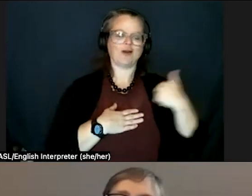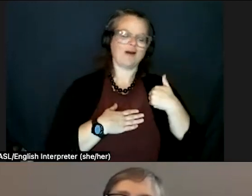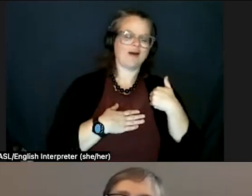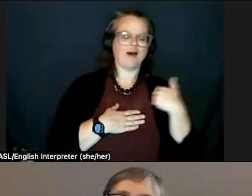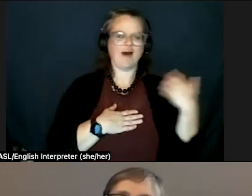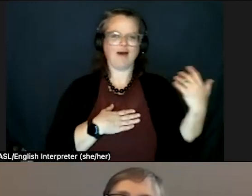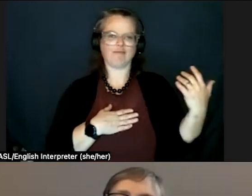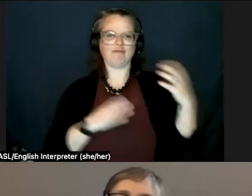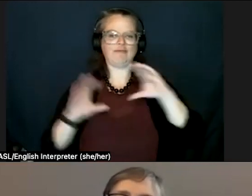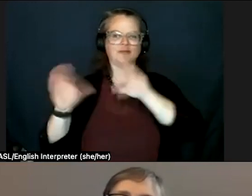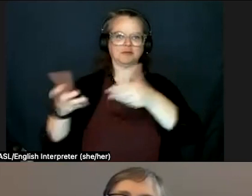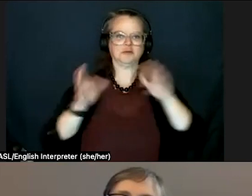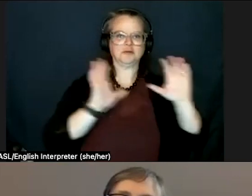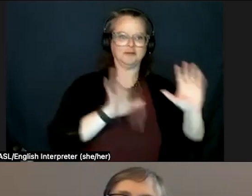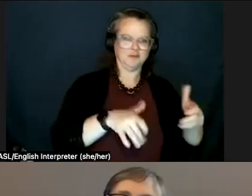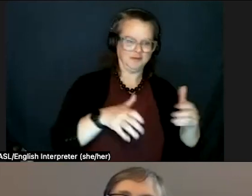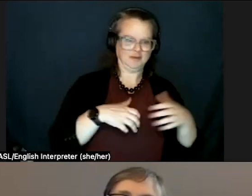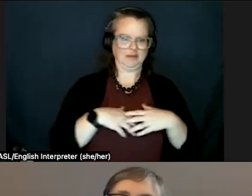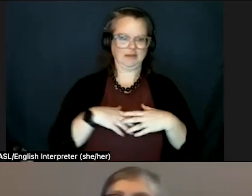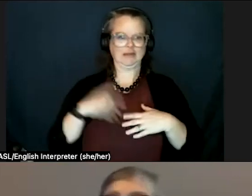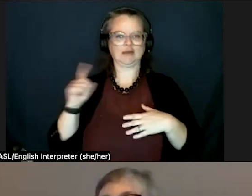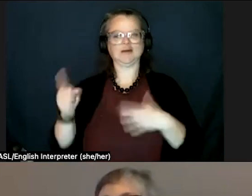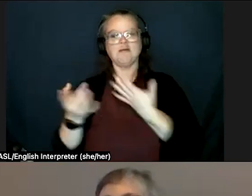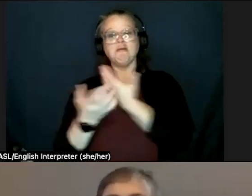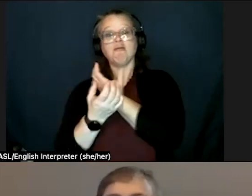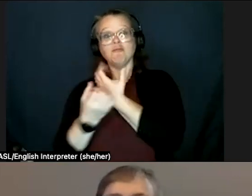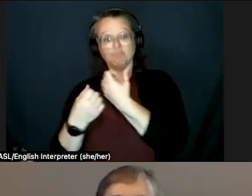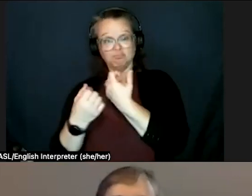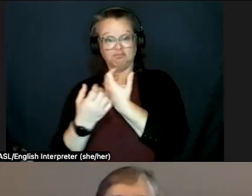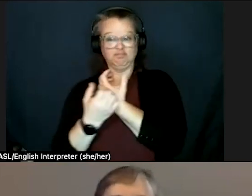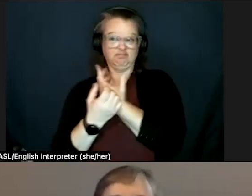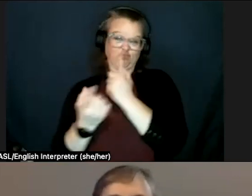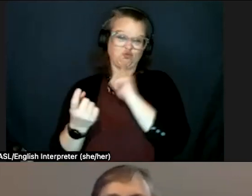Andrew, because your press and your operation, you're really building it from the ground up.